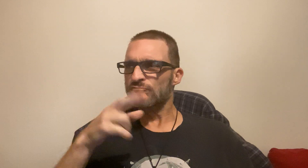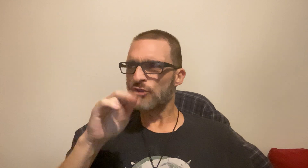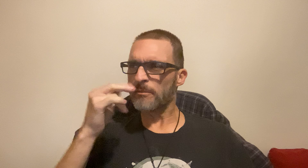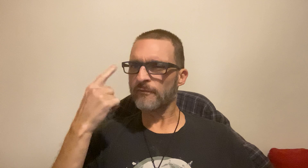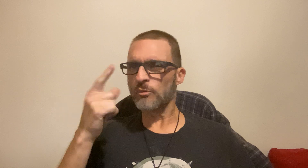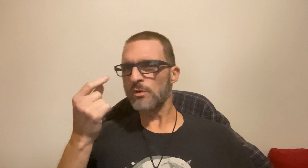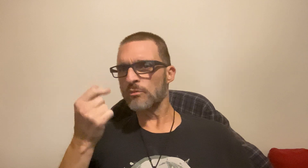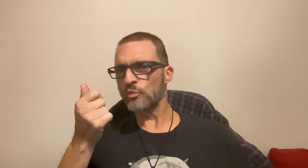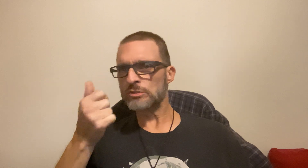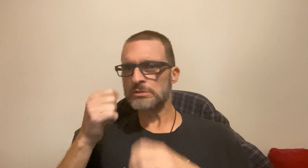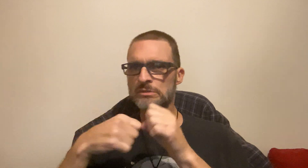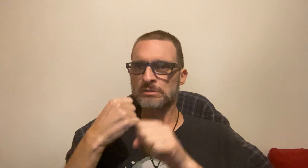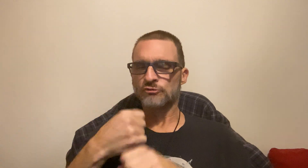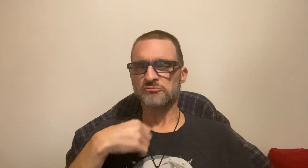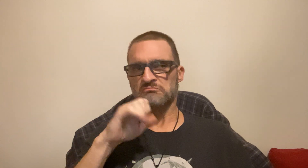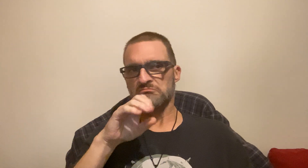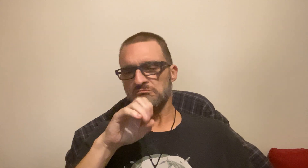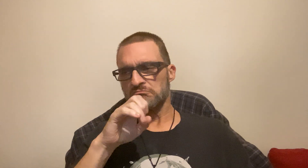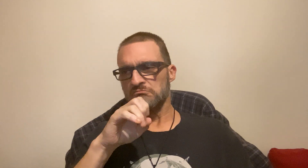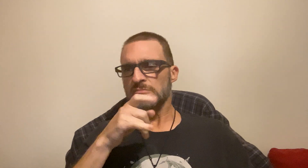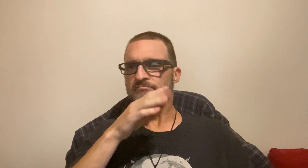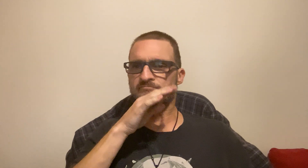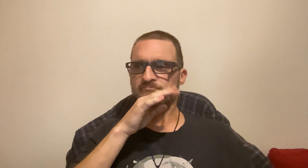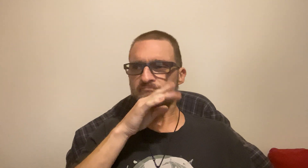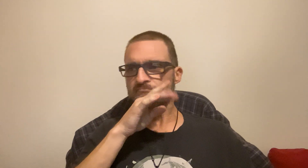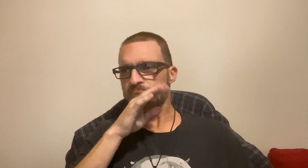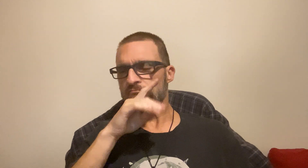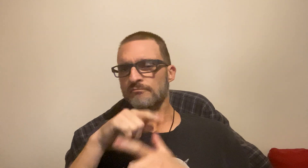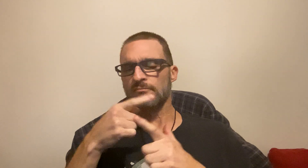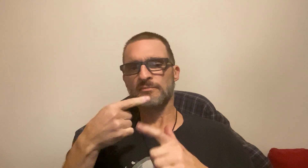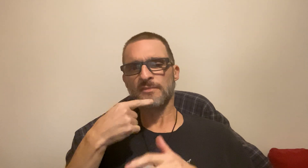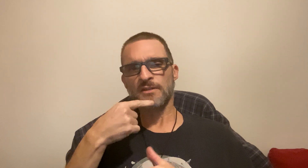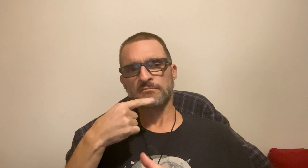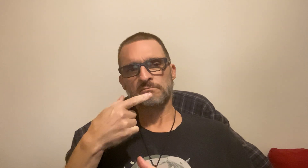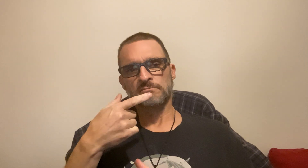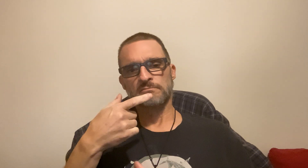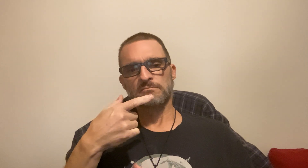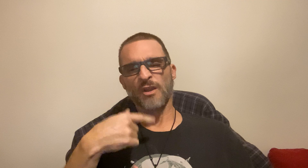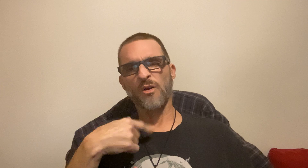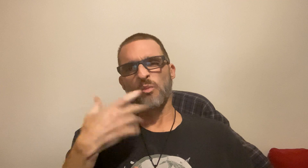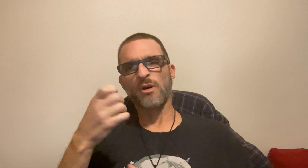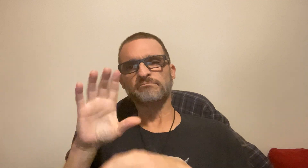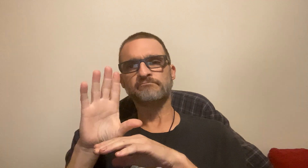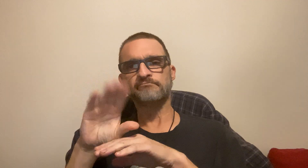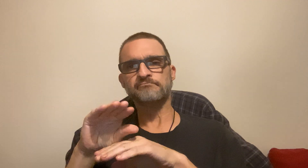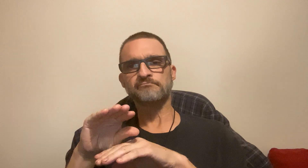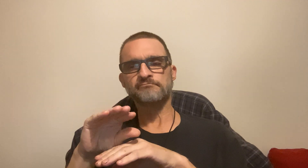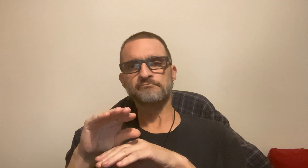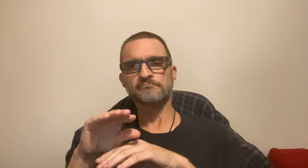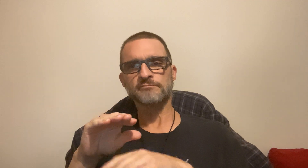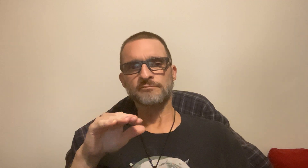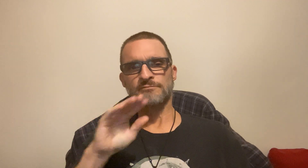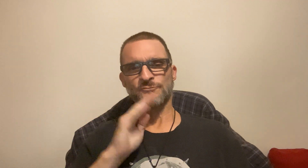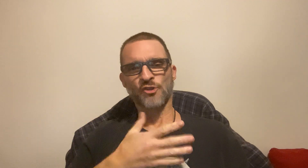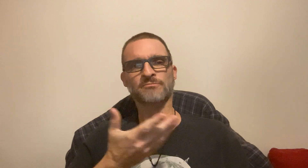He asked questions about what the rim was for, what year, I gave the info then my daughter voiced interpret. Then he said that he wanted a discount.